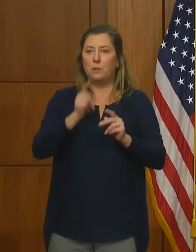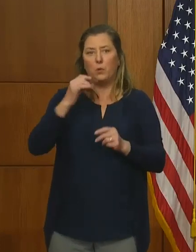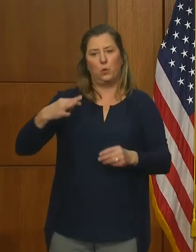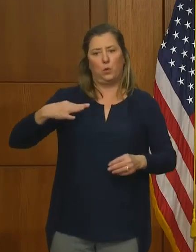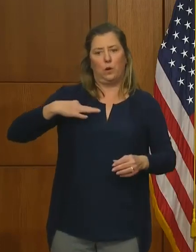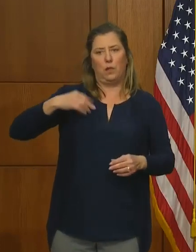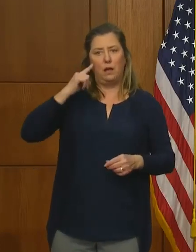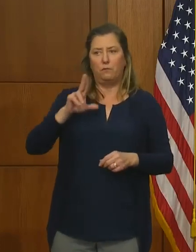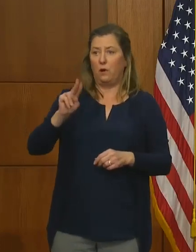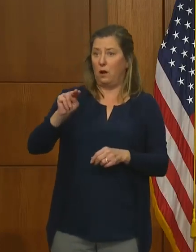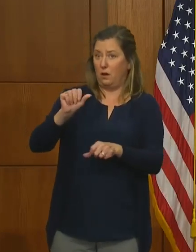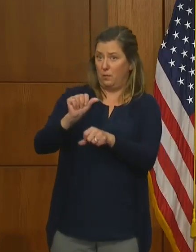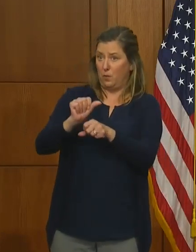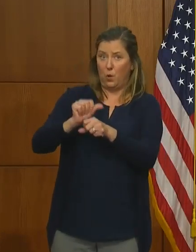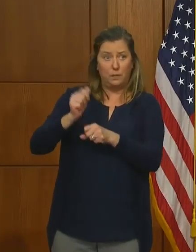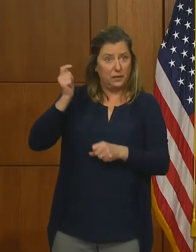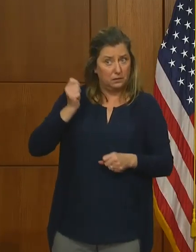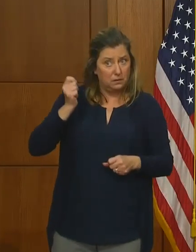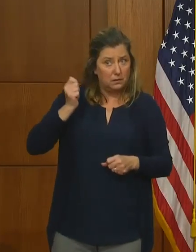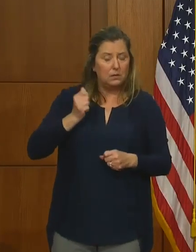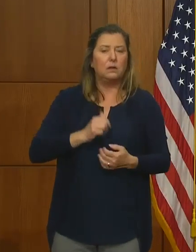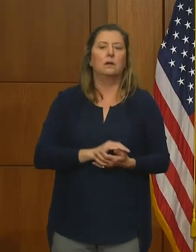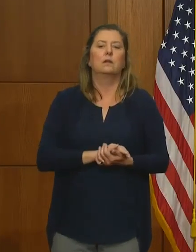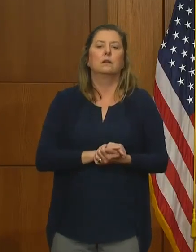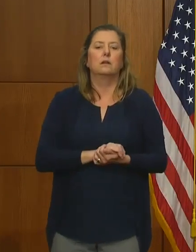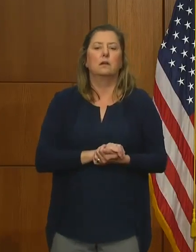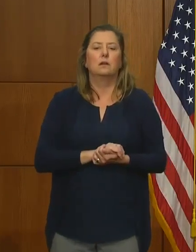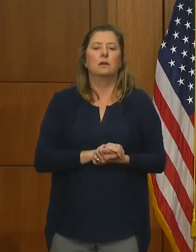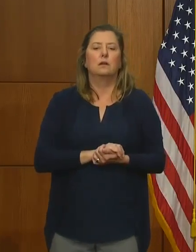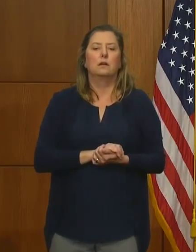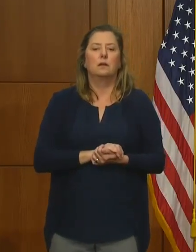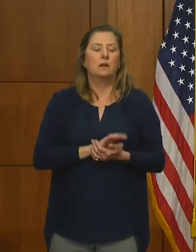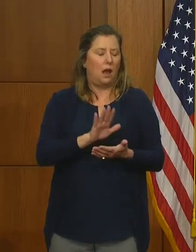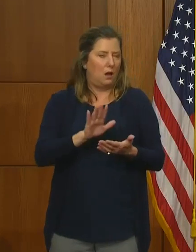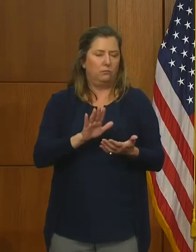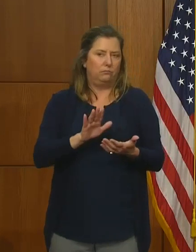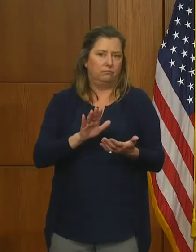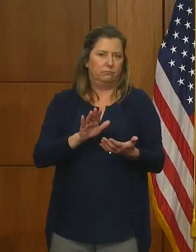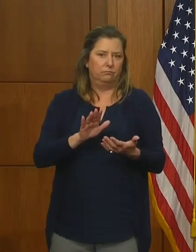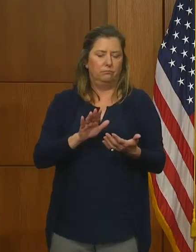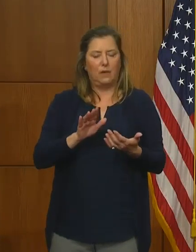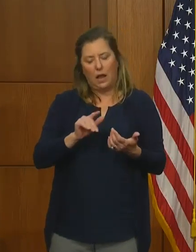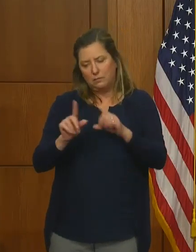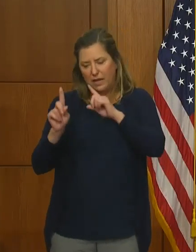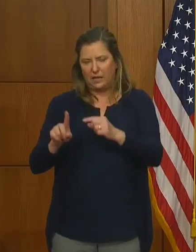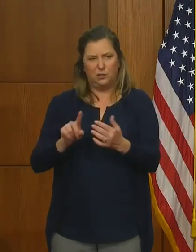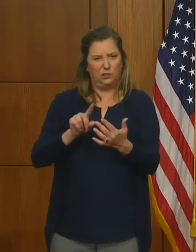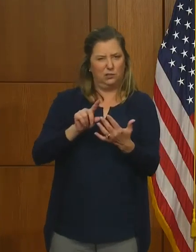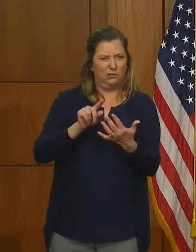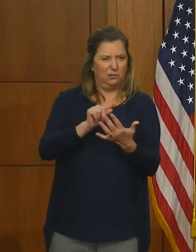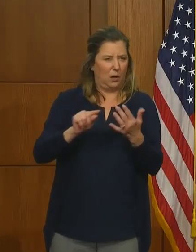QUESTION IS STILL ON OF FOLKS THAT ARE OFFLINE FOR